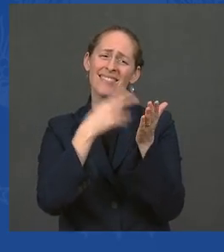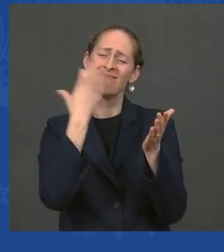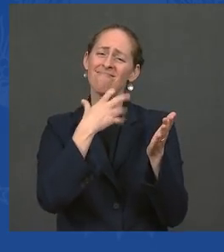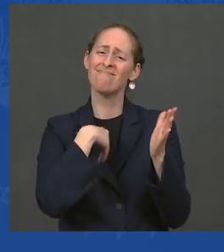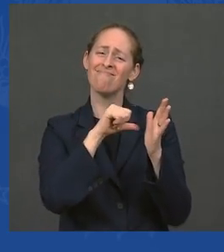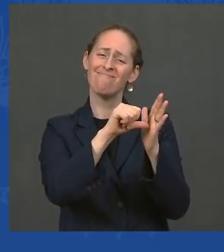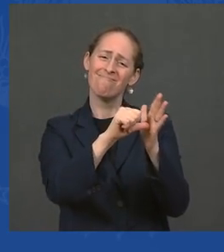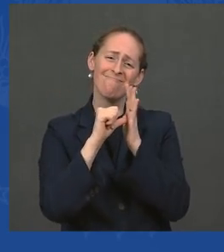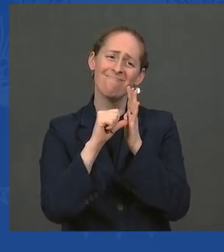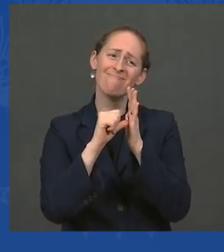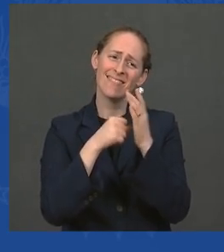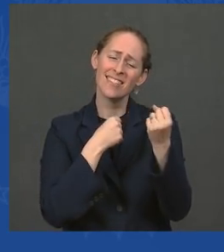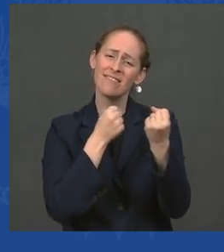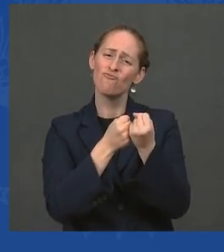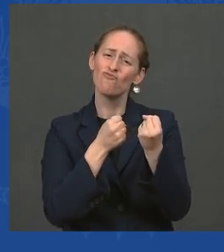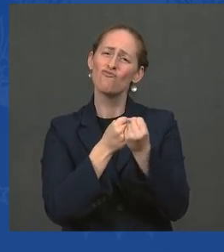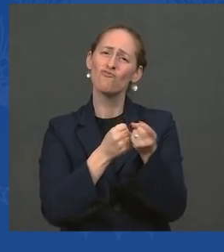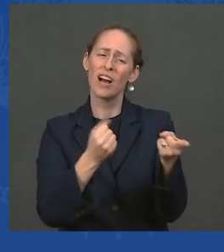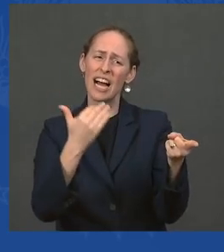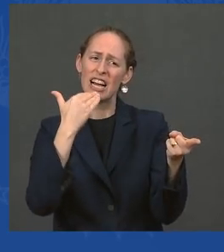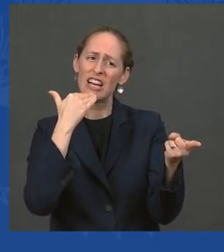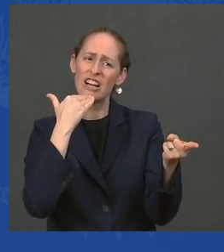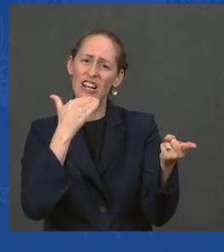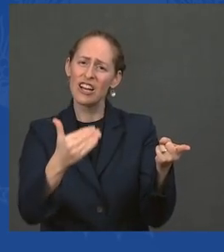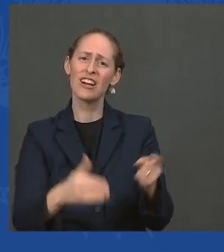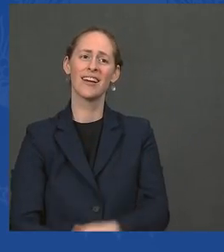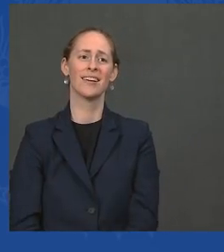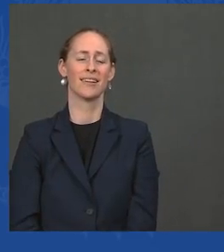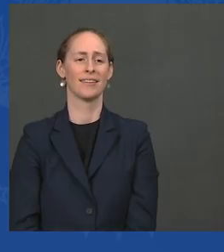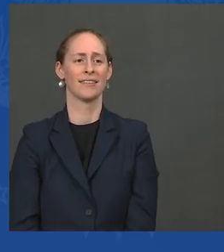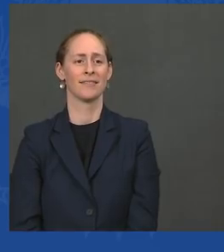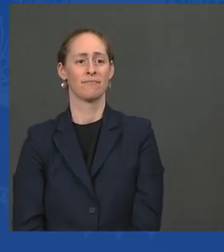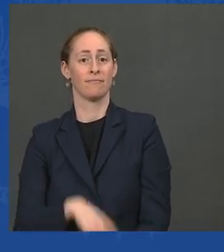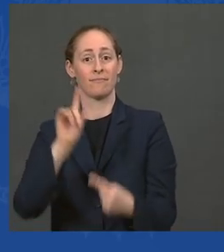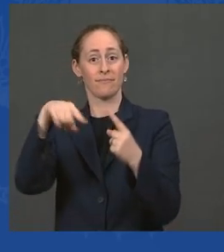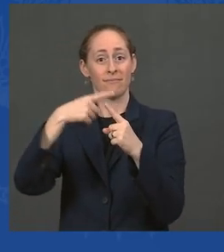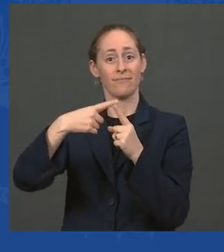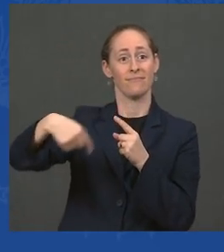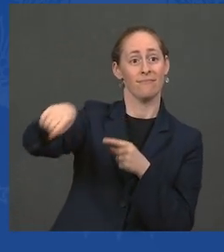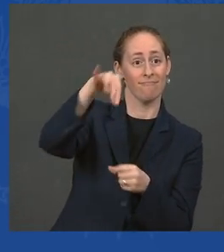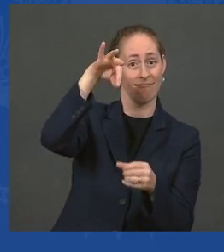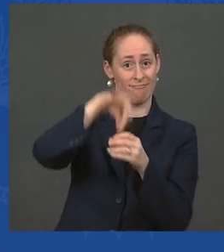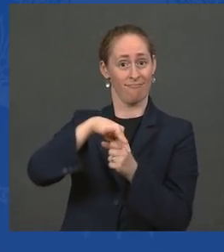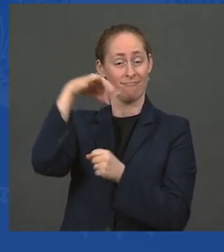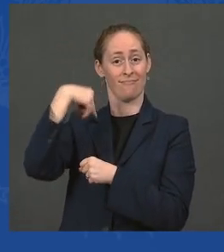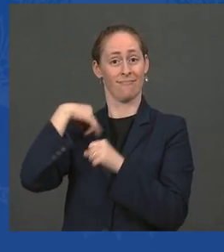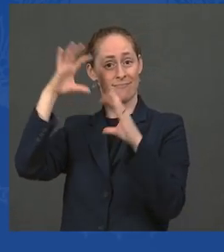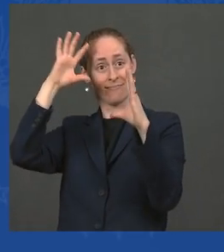I -- when I got elected -- this is the God's truth -- after I checked on what the margin was